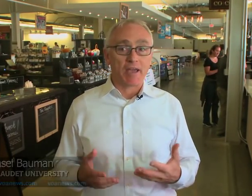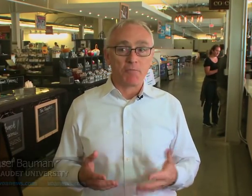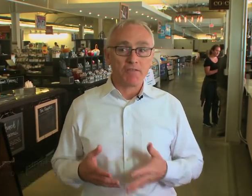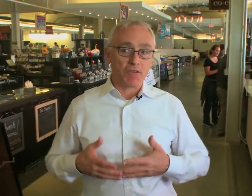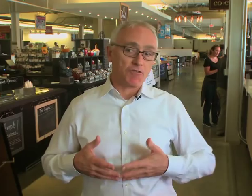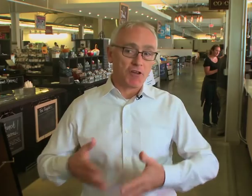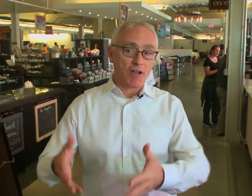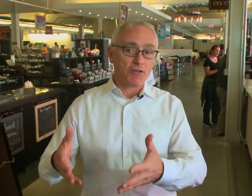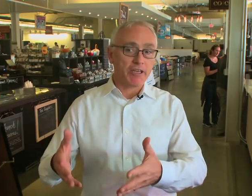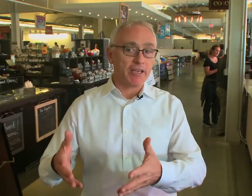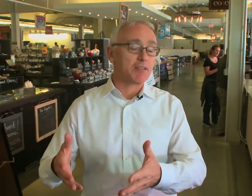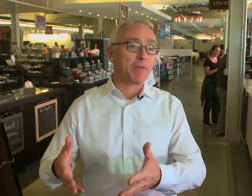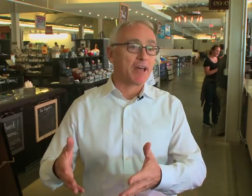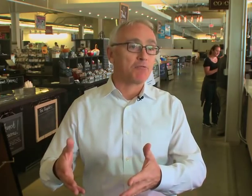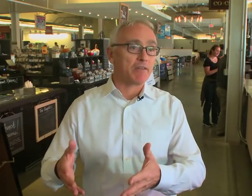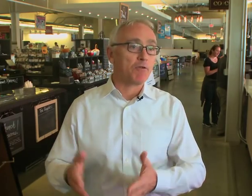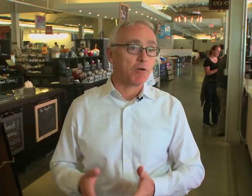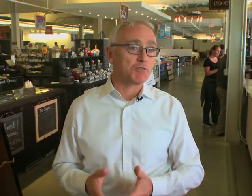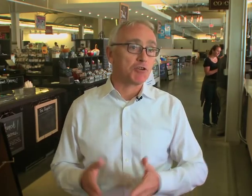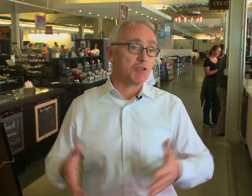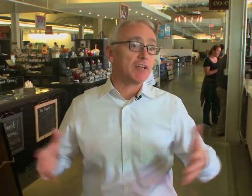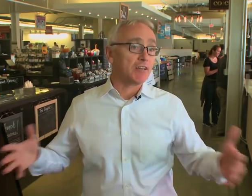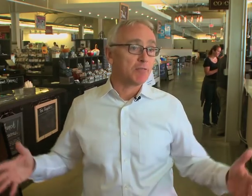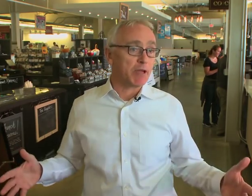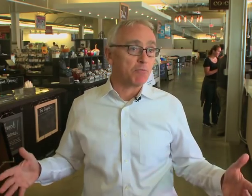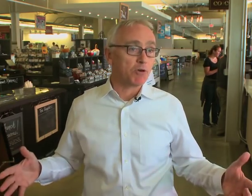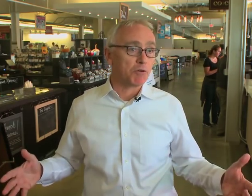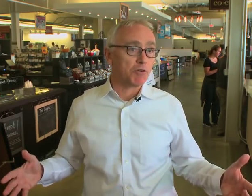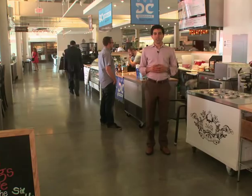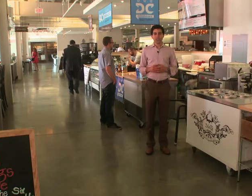What that means is, you're not looking at the path forward. So you need a little bit more room."